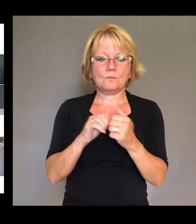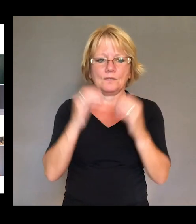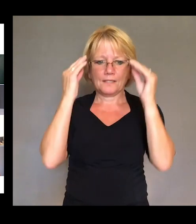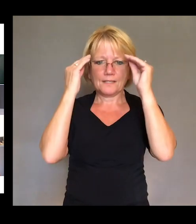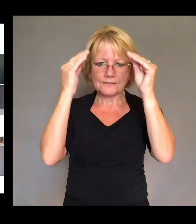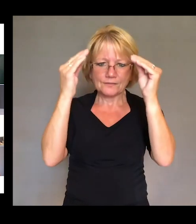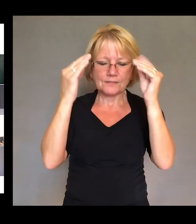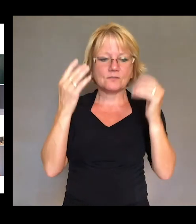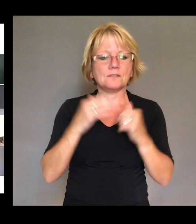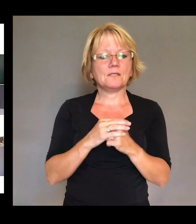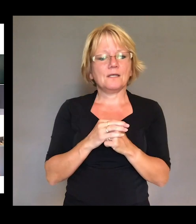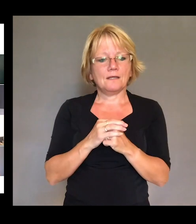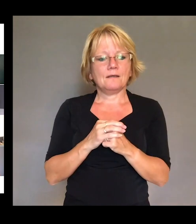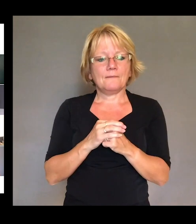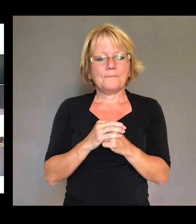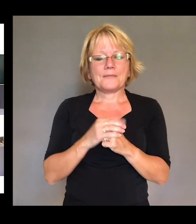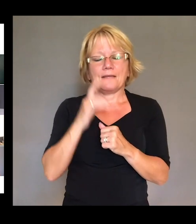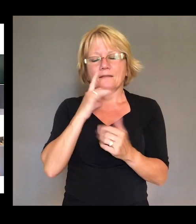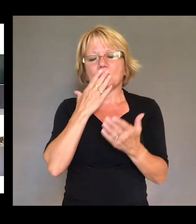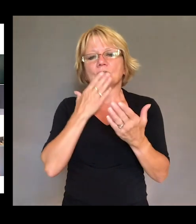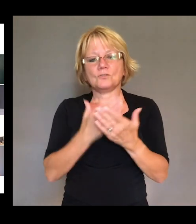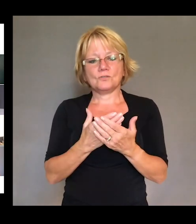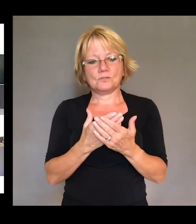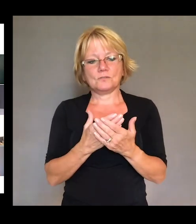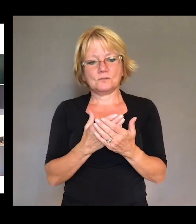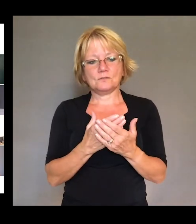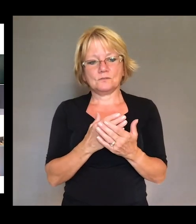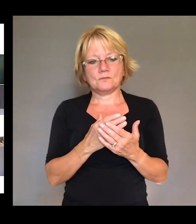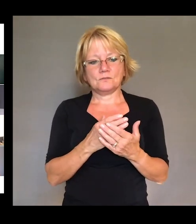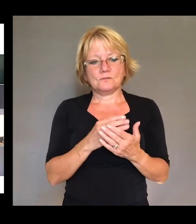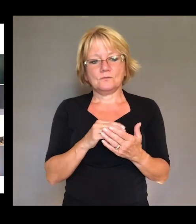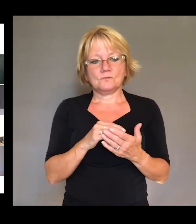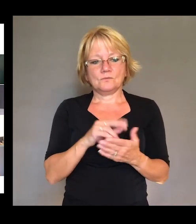that has to do with education or anything like this, I think it's good to read it with another person.